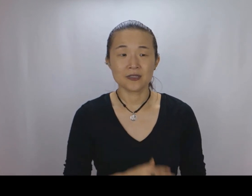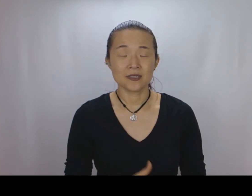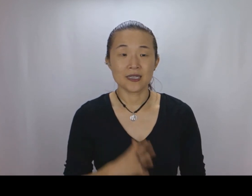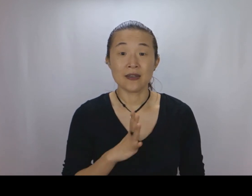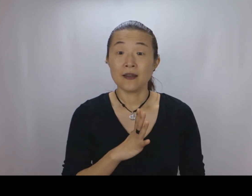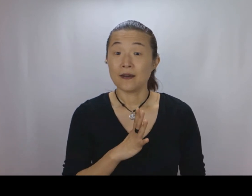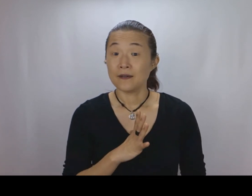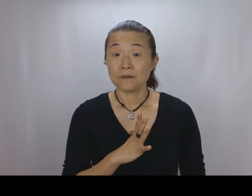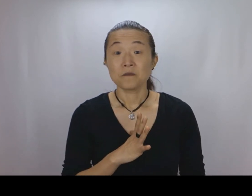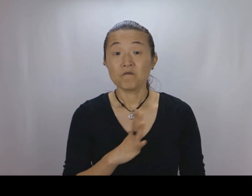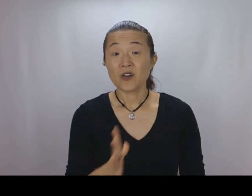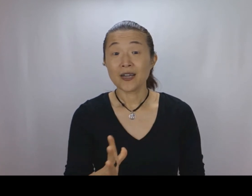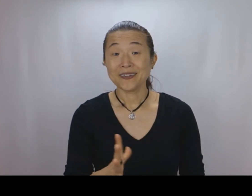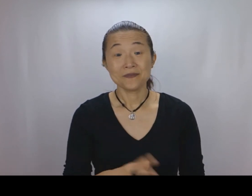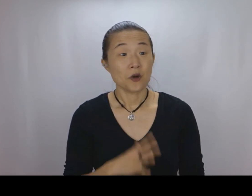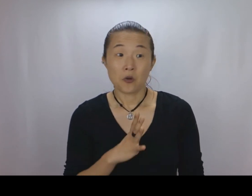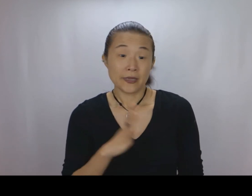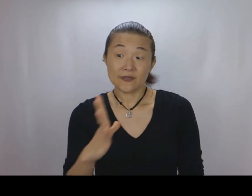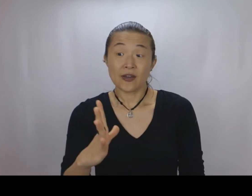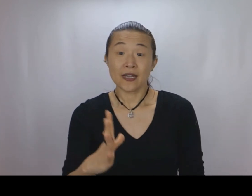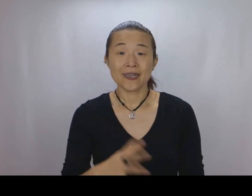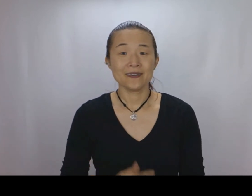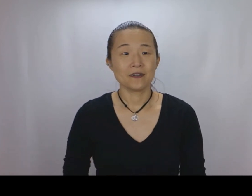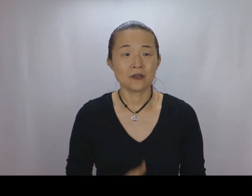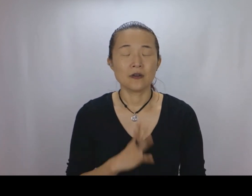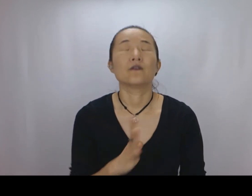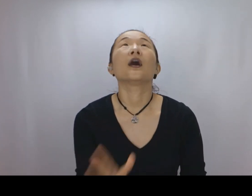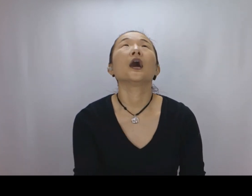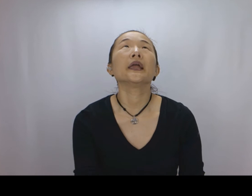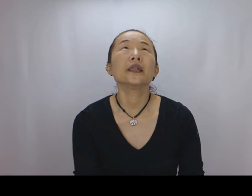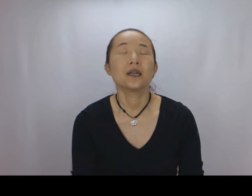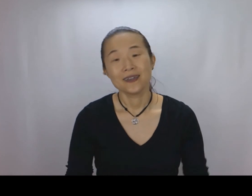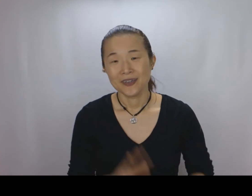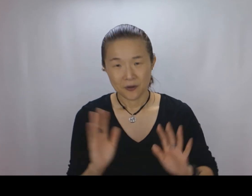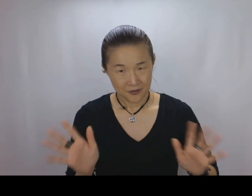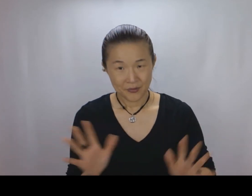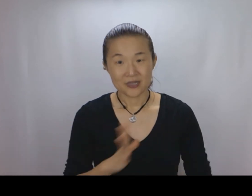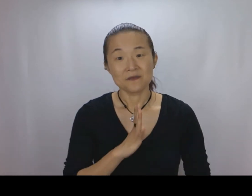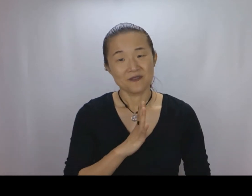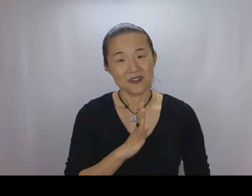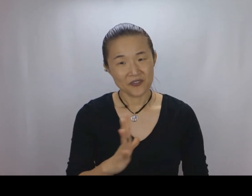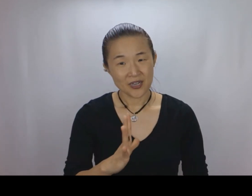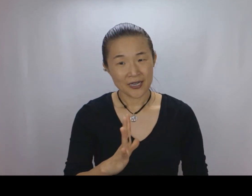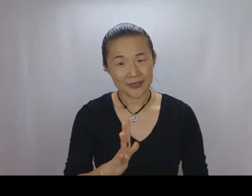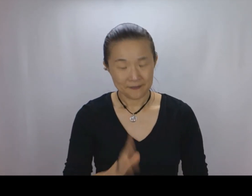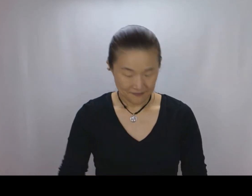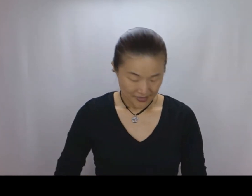So, you can say fine. It's fine, or FINE! But fine.